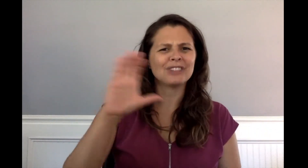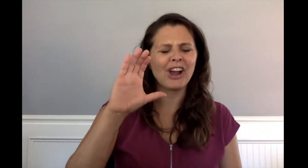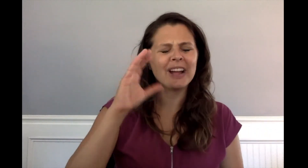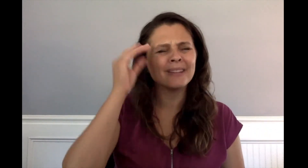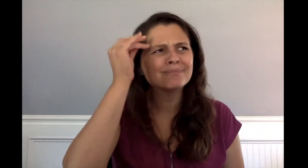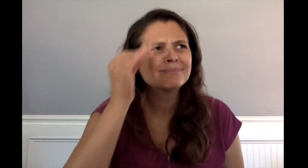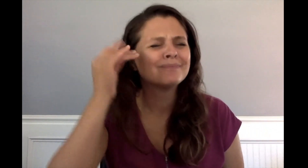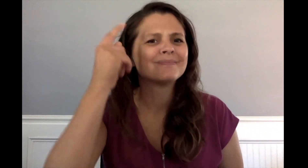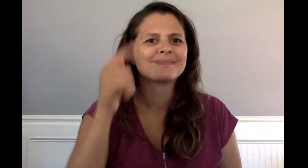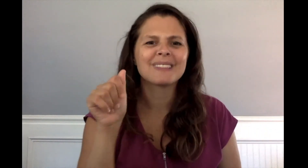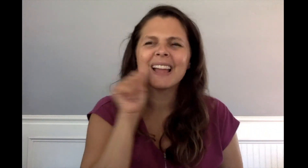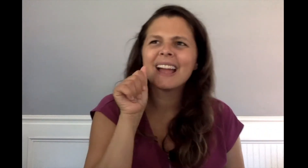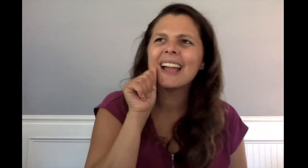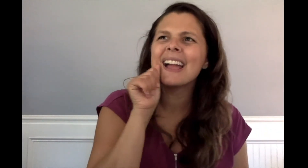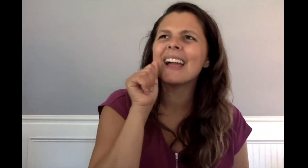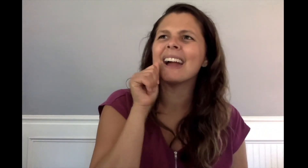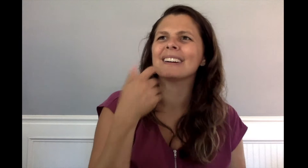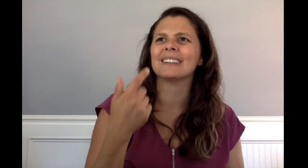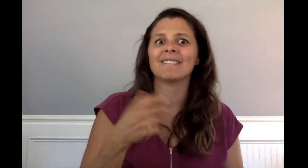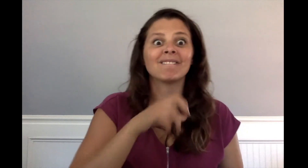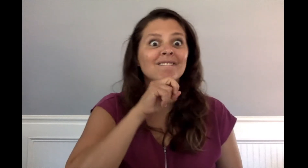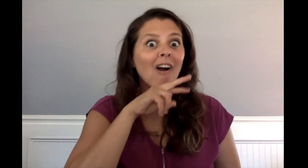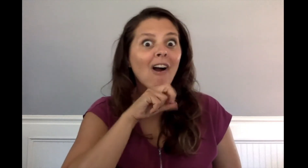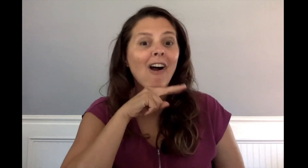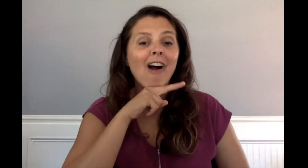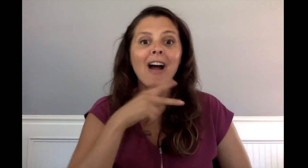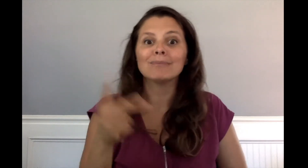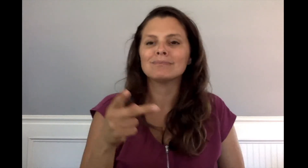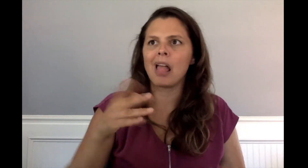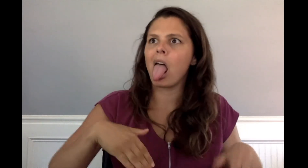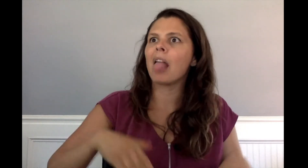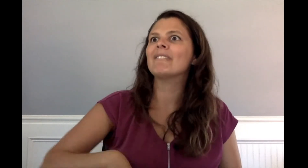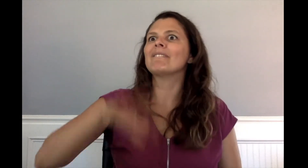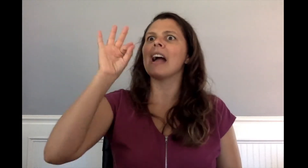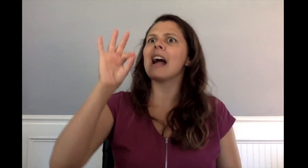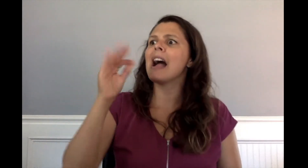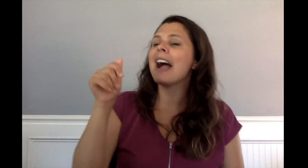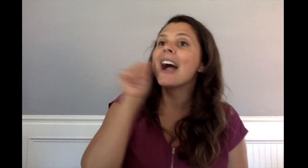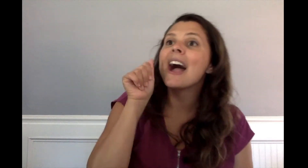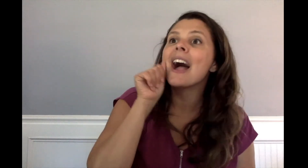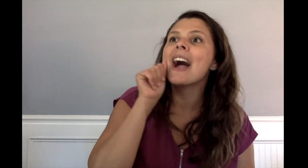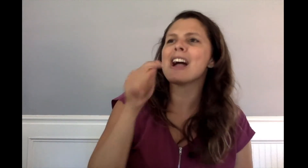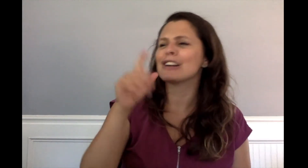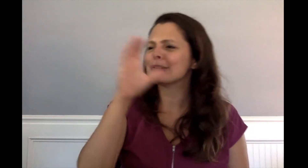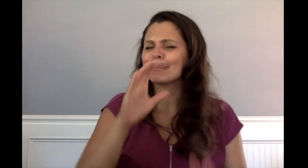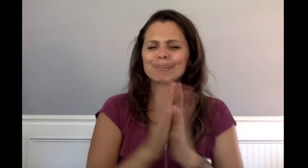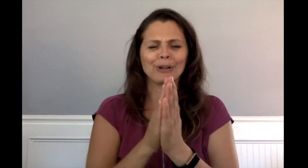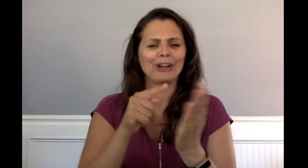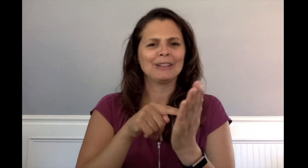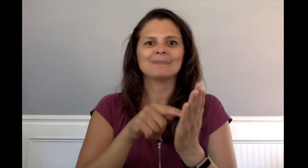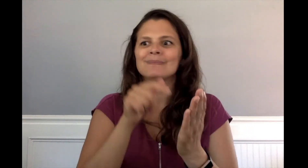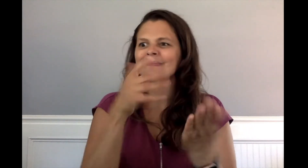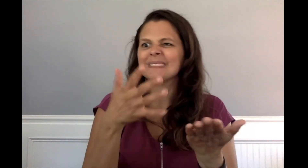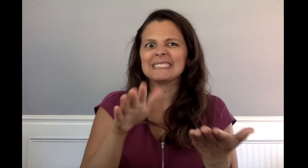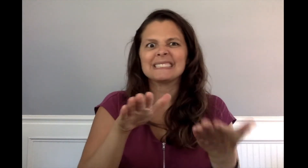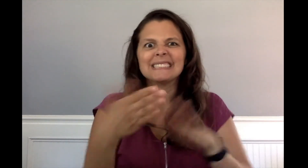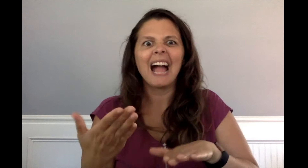Charlie thought about Aggie. He and Frog still hadn't learned what Aggie